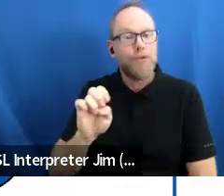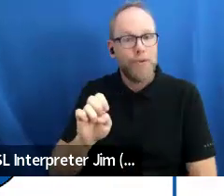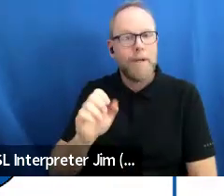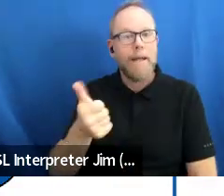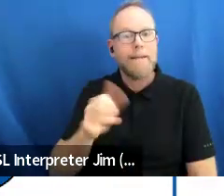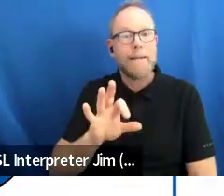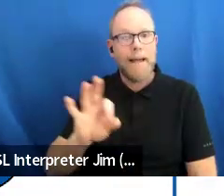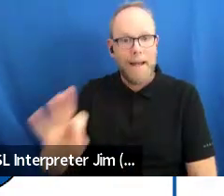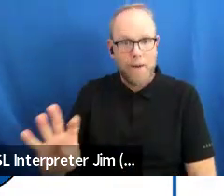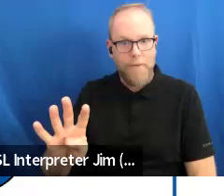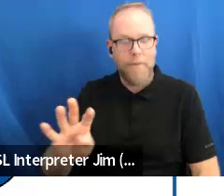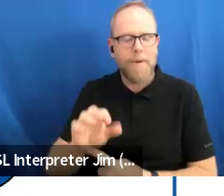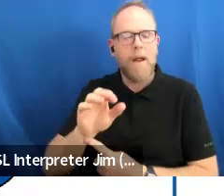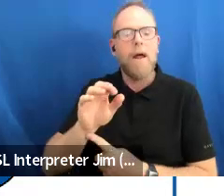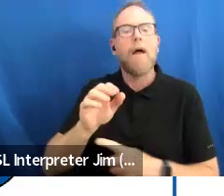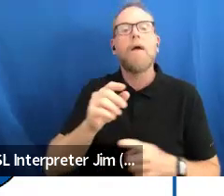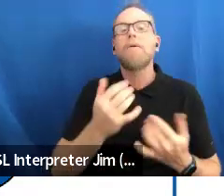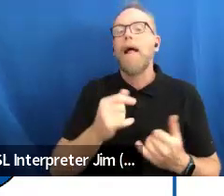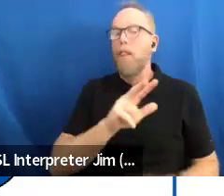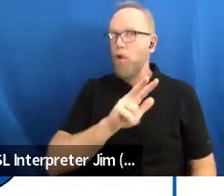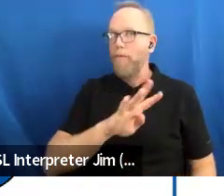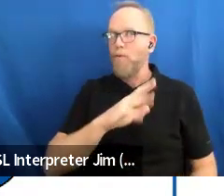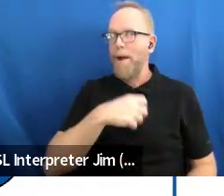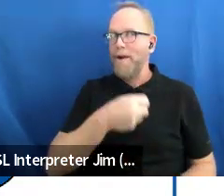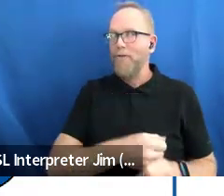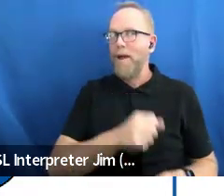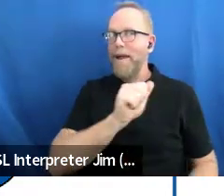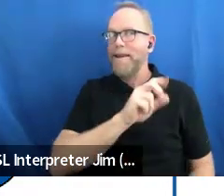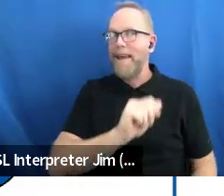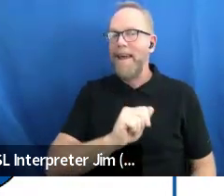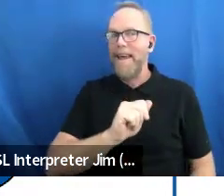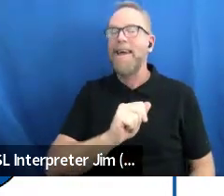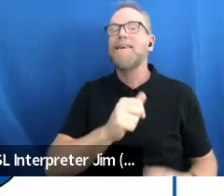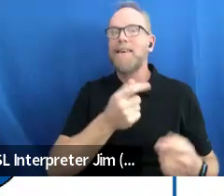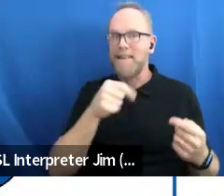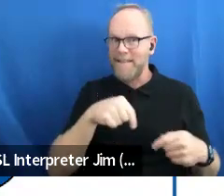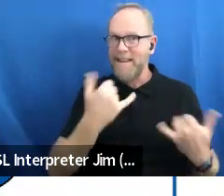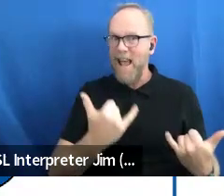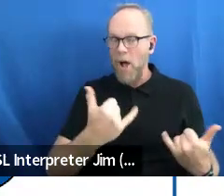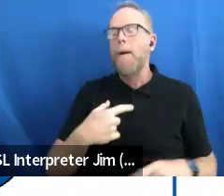34th anniversary of the ADA, it's also the 25th anniversary of the Olmstead Decision,